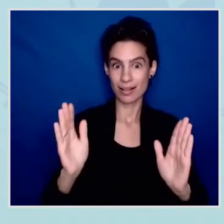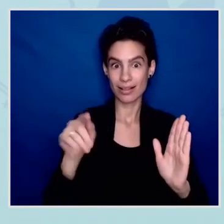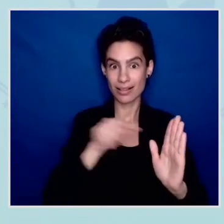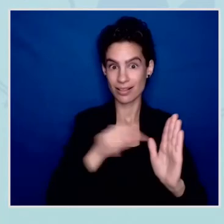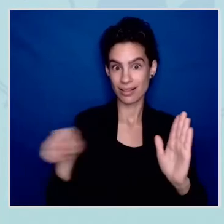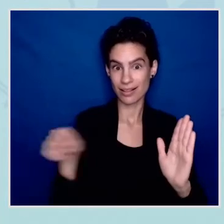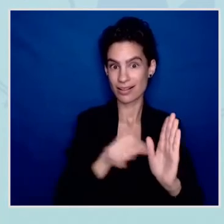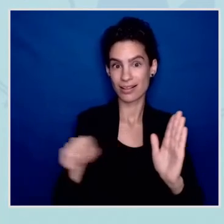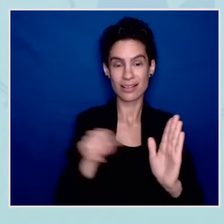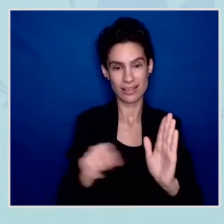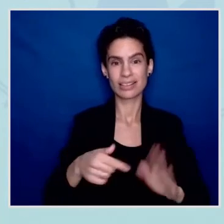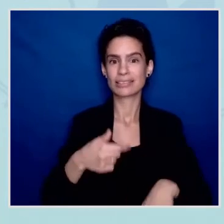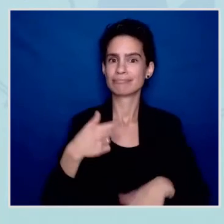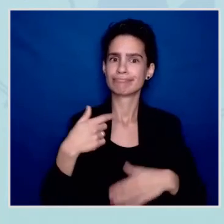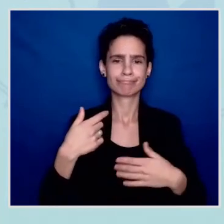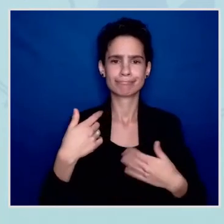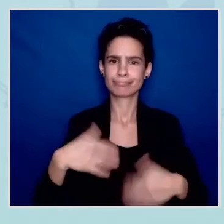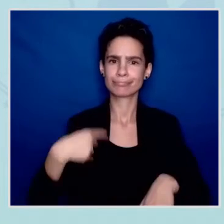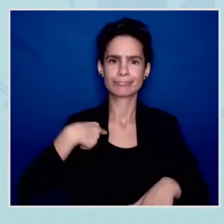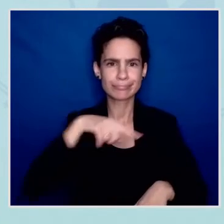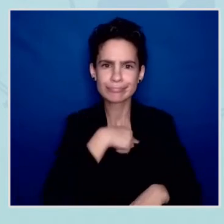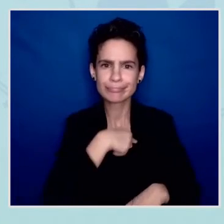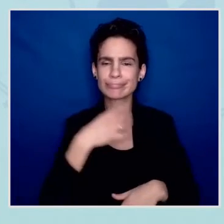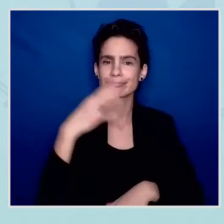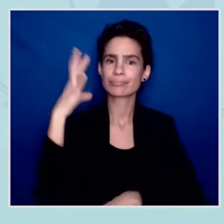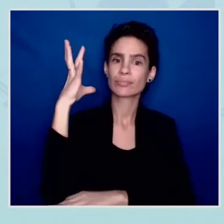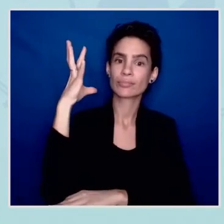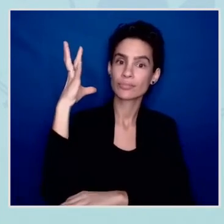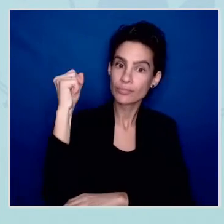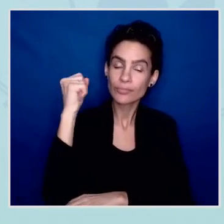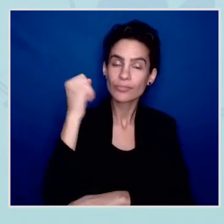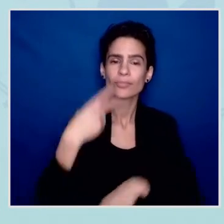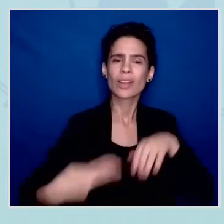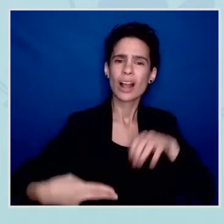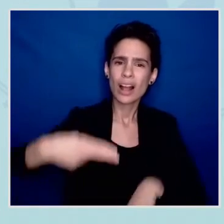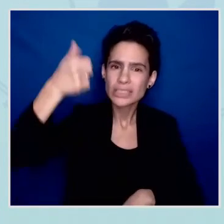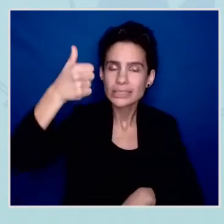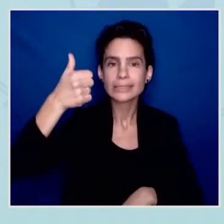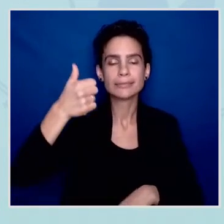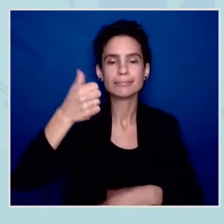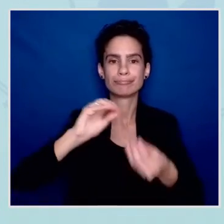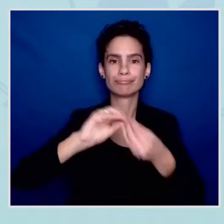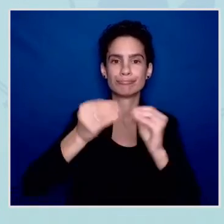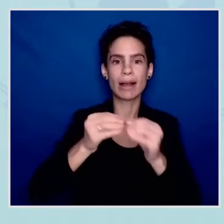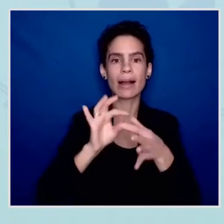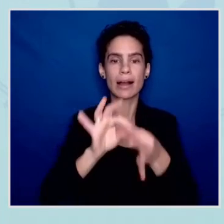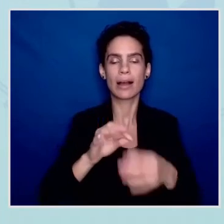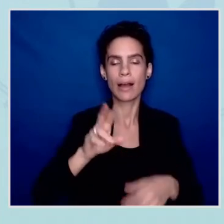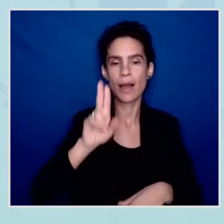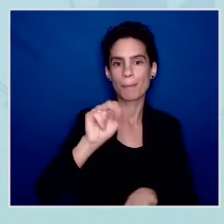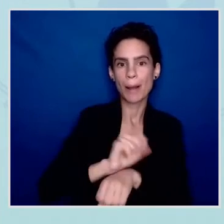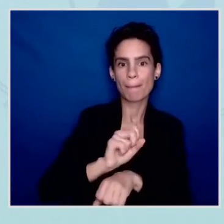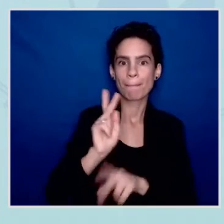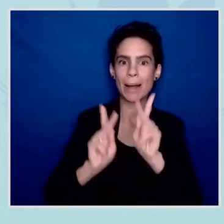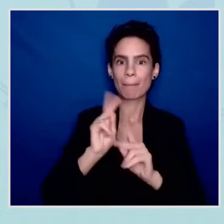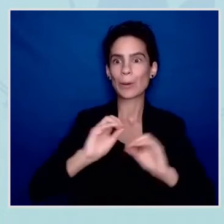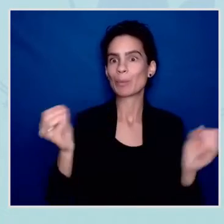RHODE ISLAND WAS IN THE MIDST OF AN EIGHT MONTH STREAK AS THE